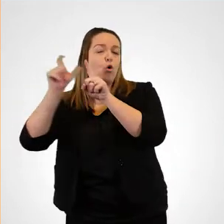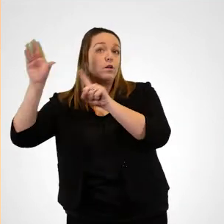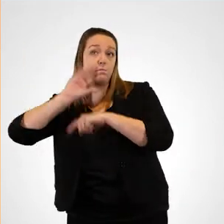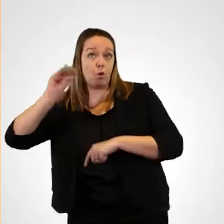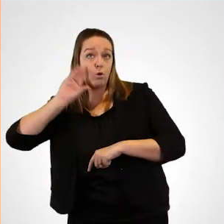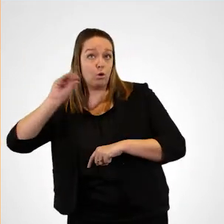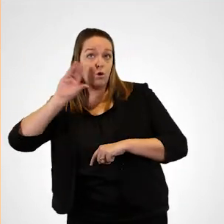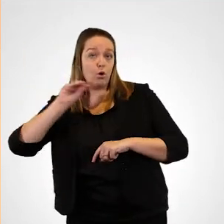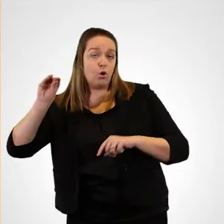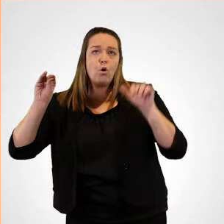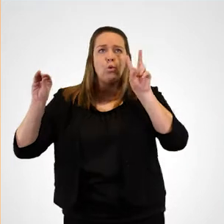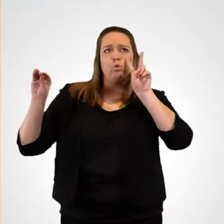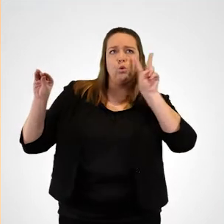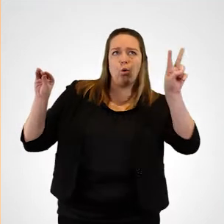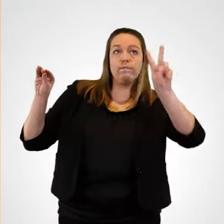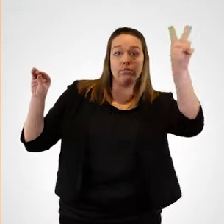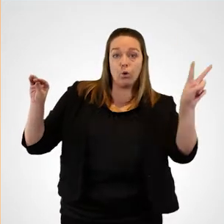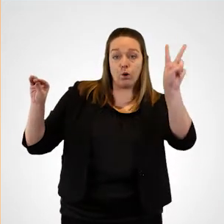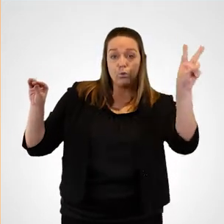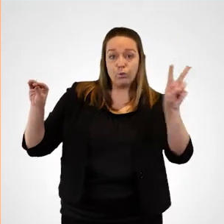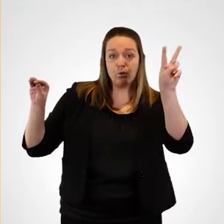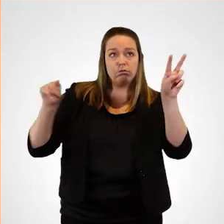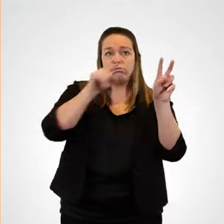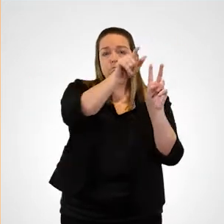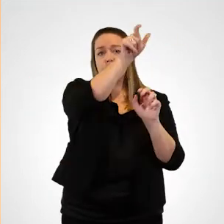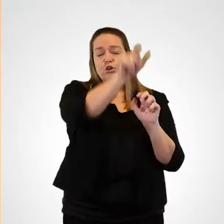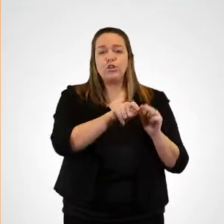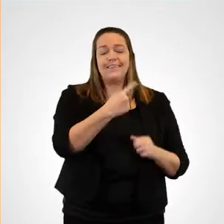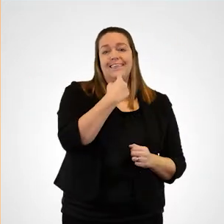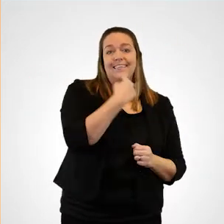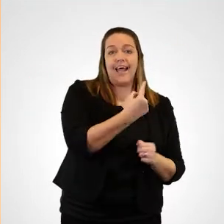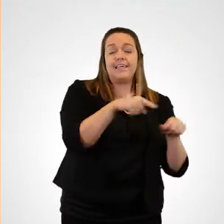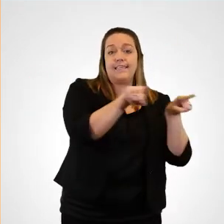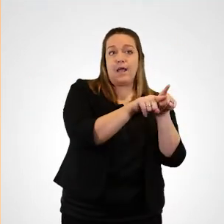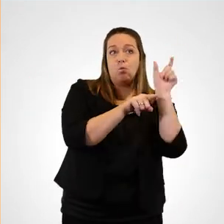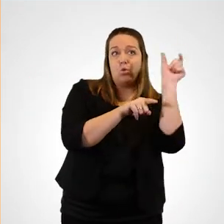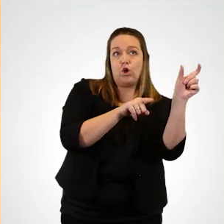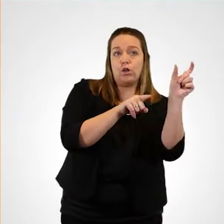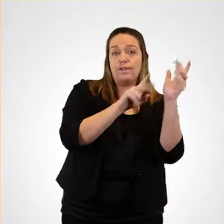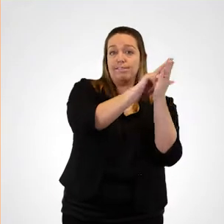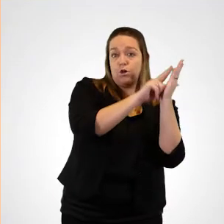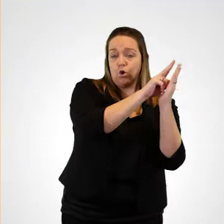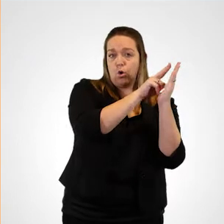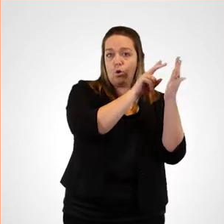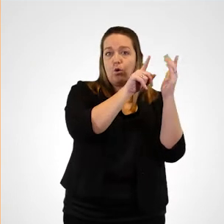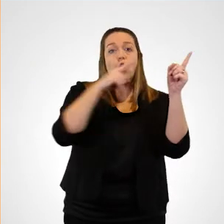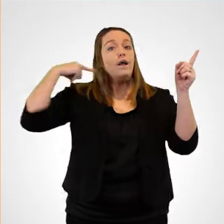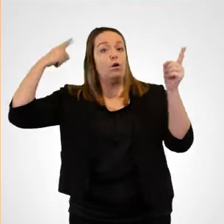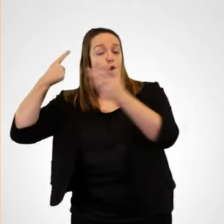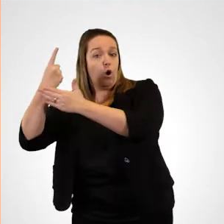or they saw a video of somebody saying the same words but with no sound,